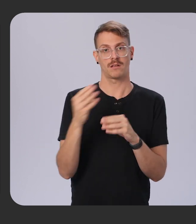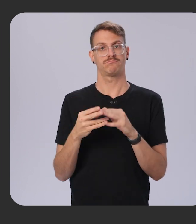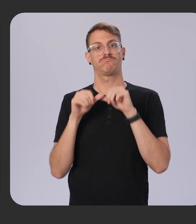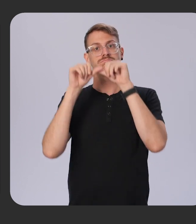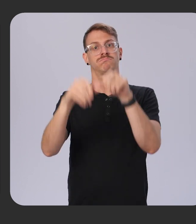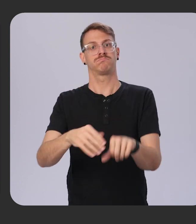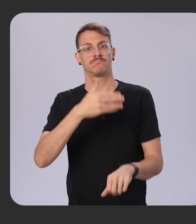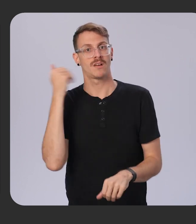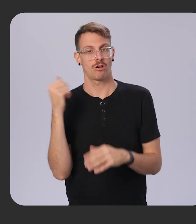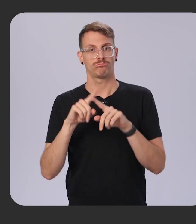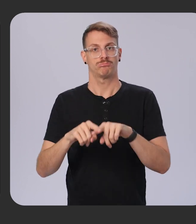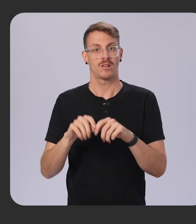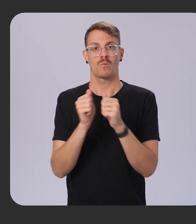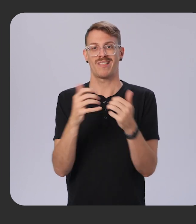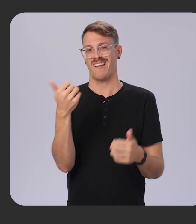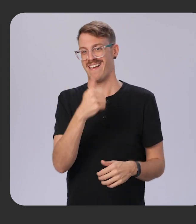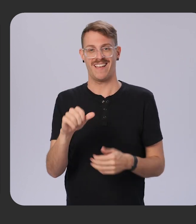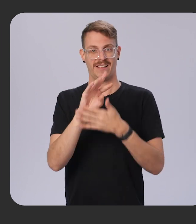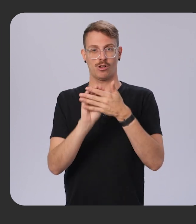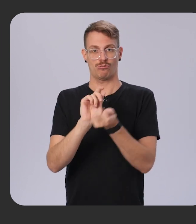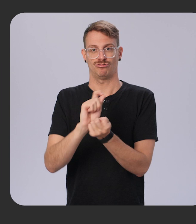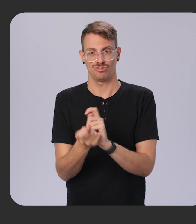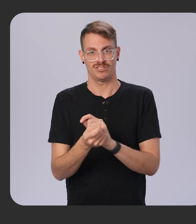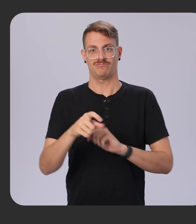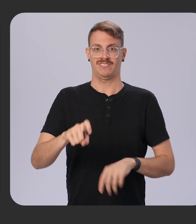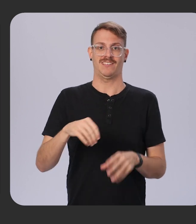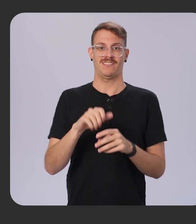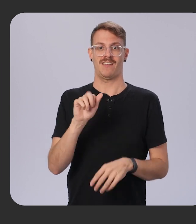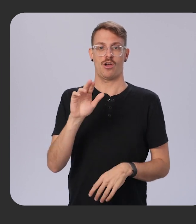all without any code change needed in an ARCore app.